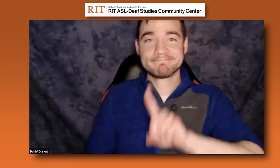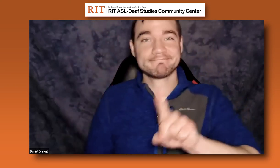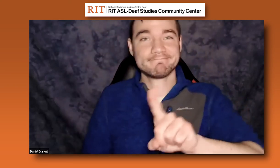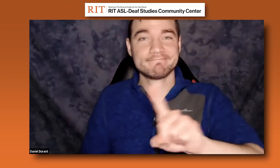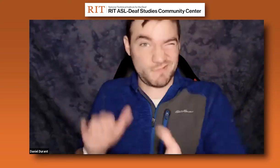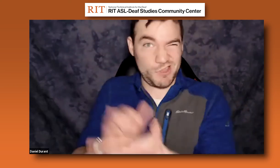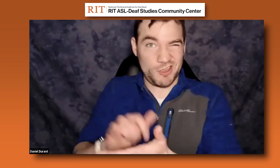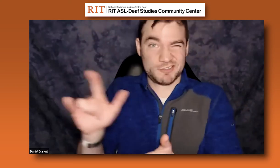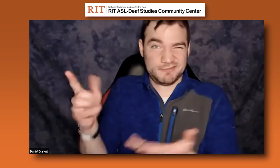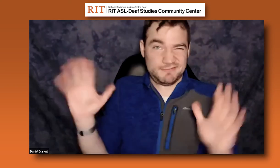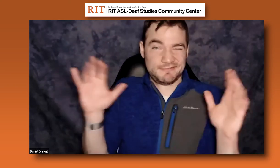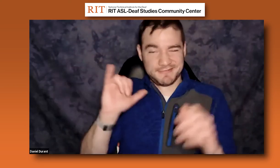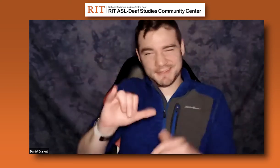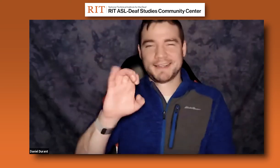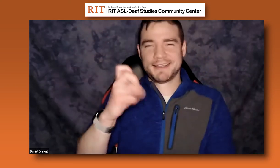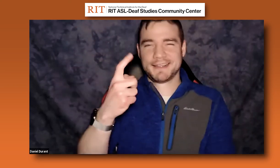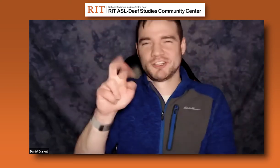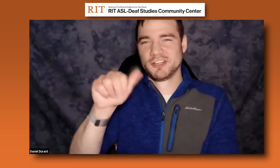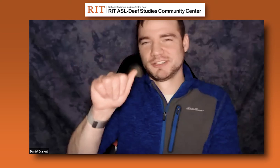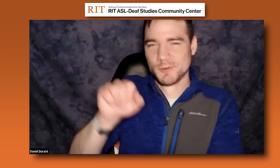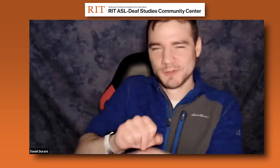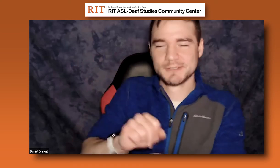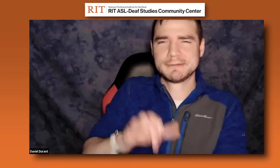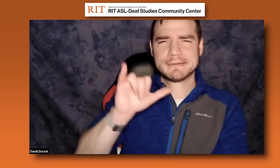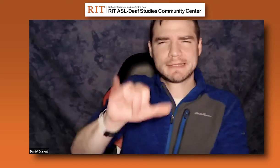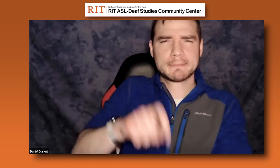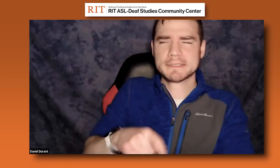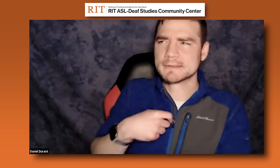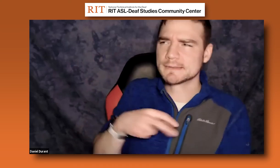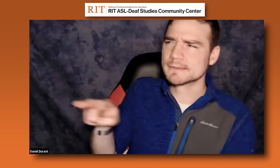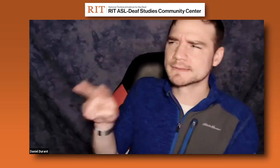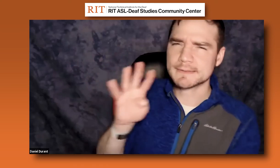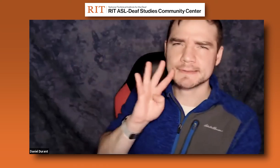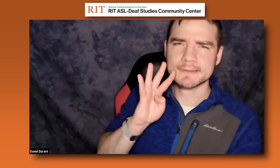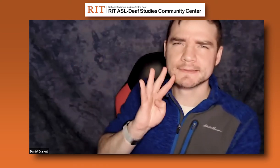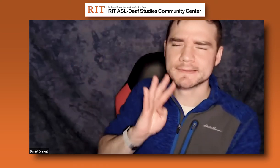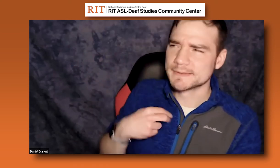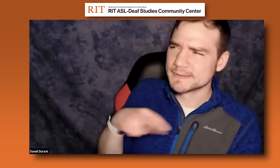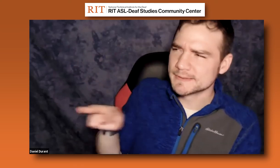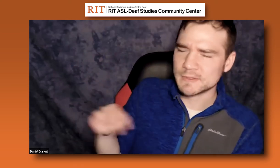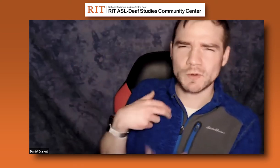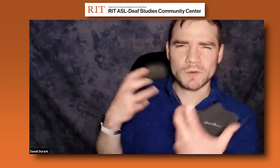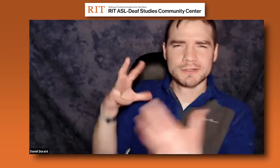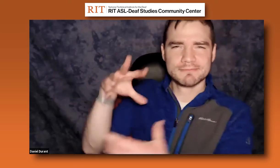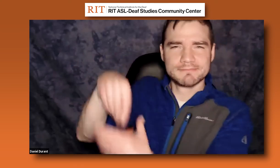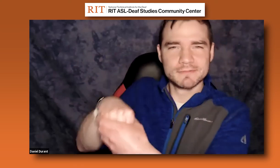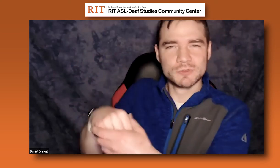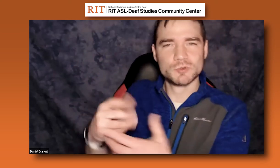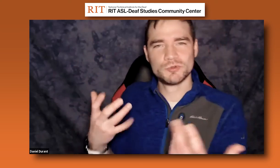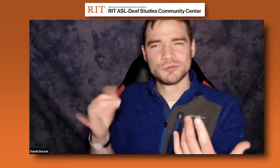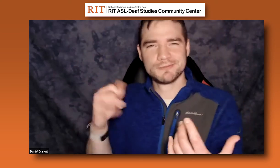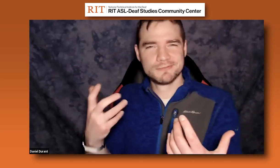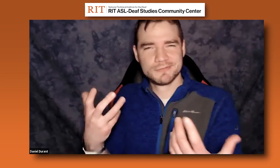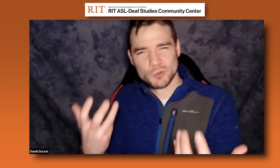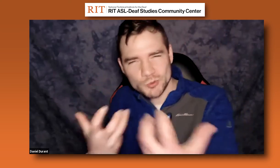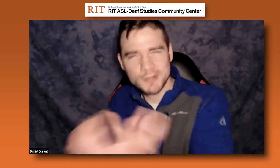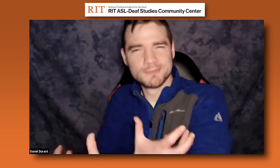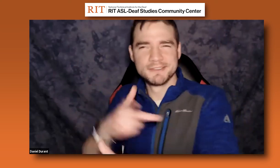in the scene, and I would walk past them. That's all I did. That's what extra work is. And I was looking at them, thinking, "Gosh, I really would